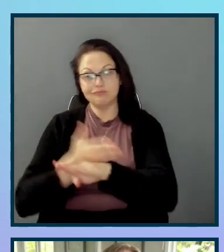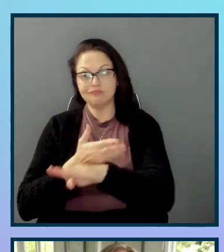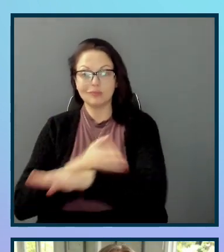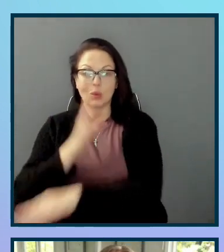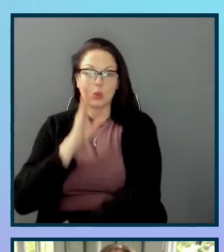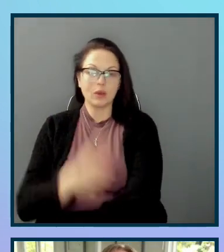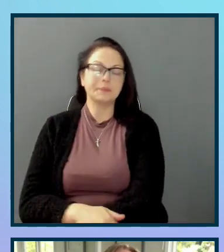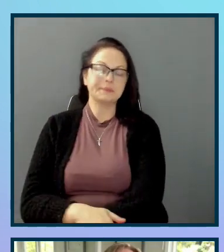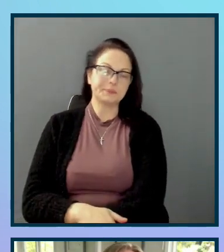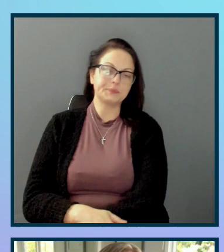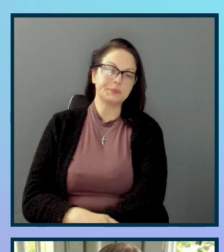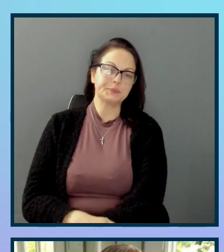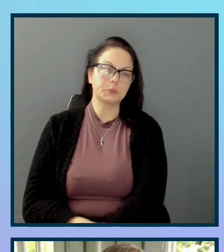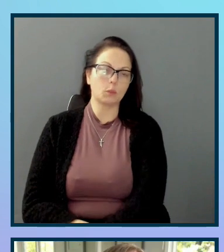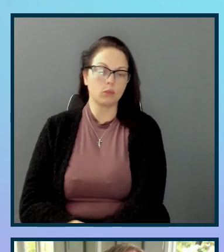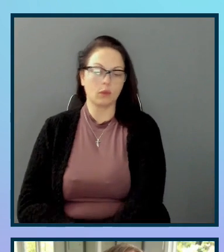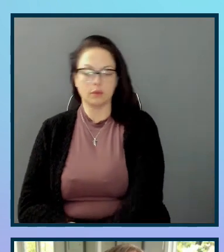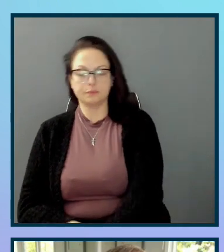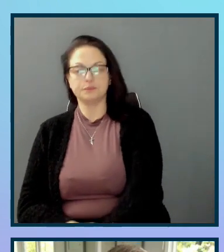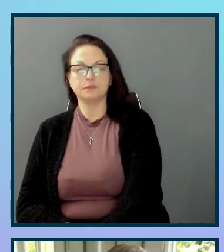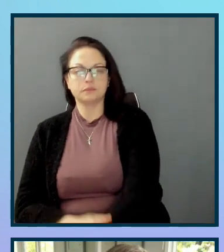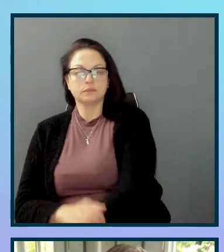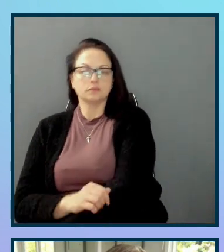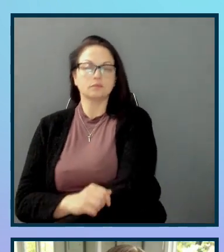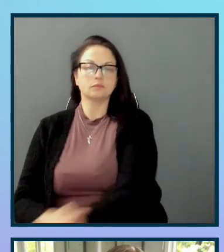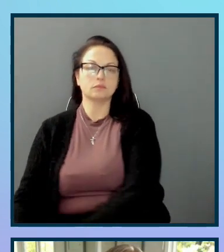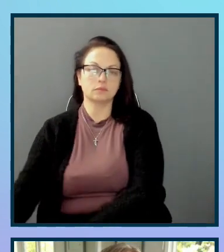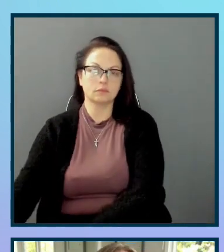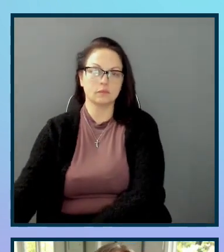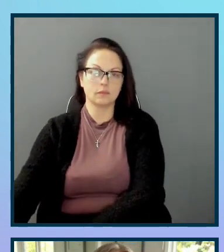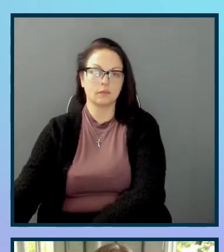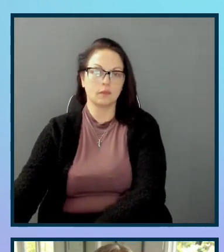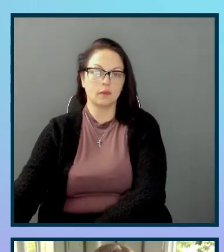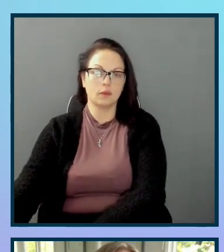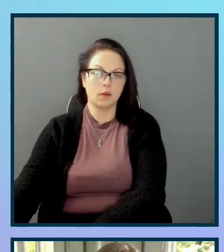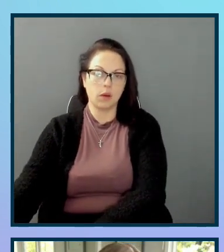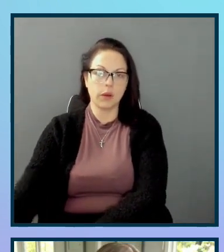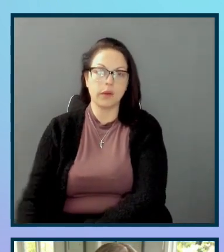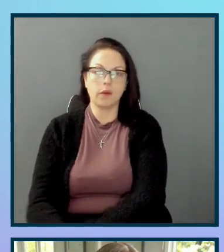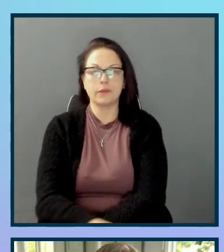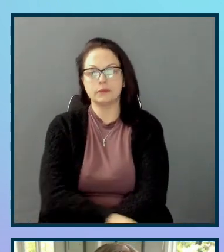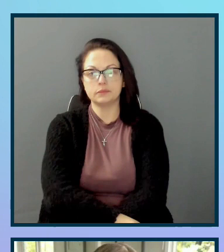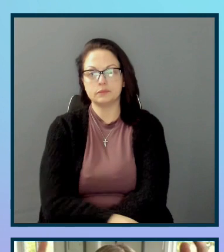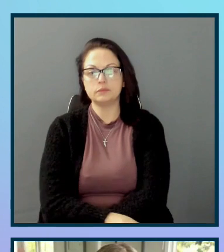Okay, so inclusive-first design principles and problems. By the way, again, this is your last chance